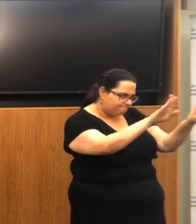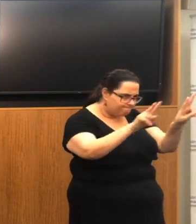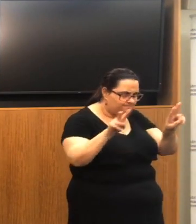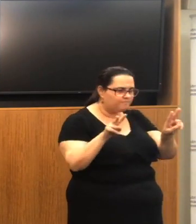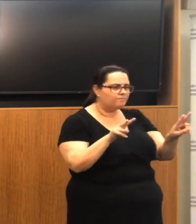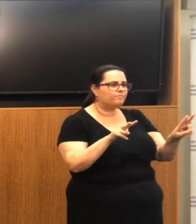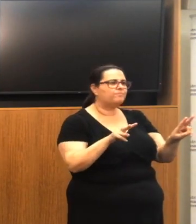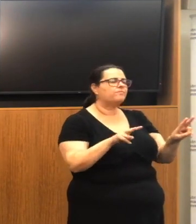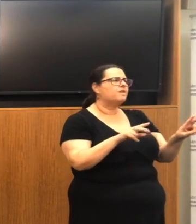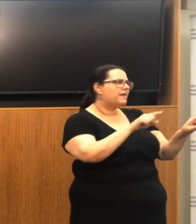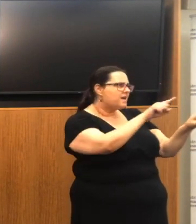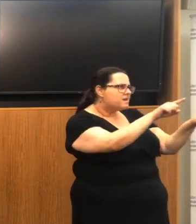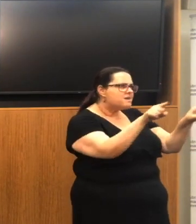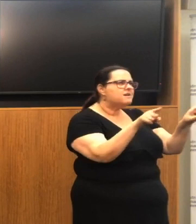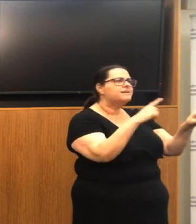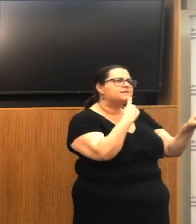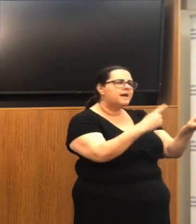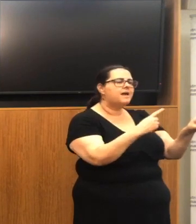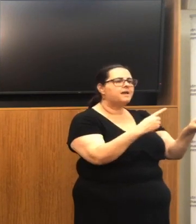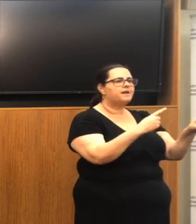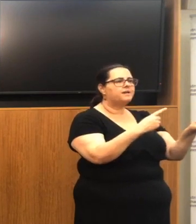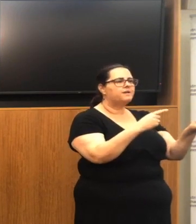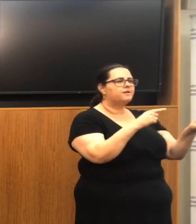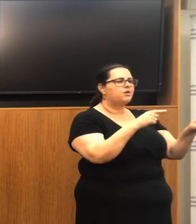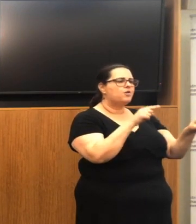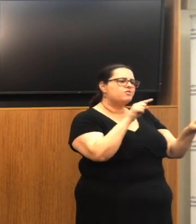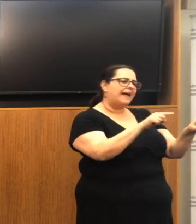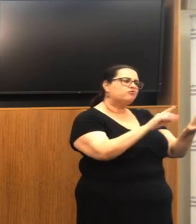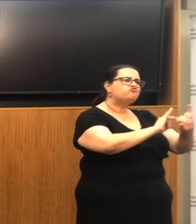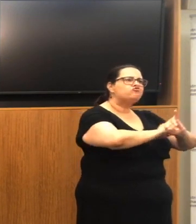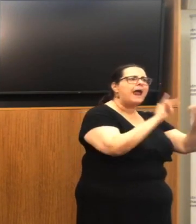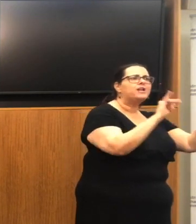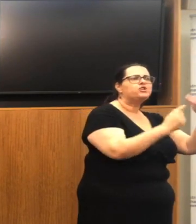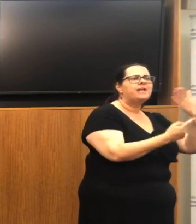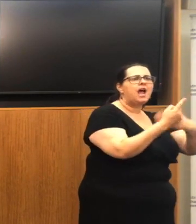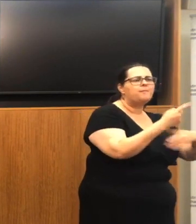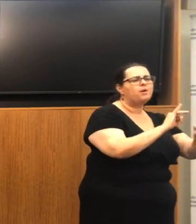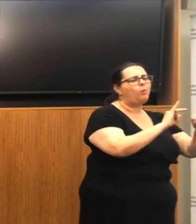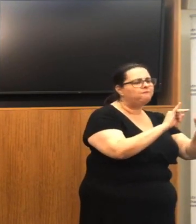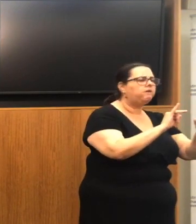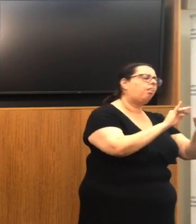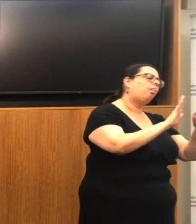they start talking about how smart this tragedy was and how it went in the core, and how it was general